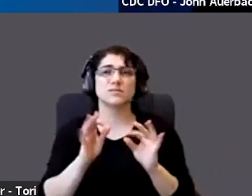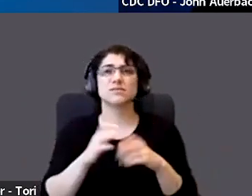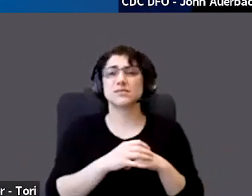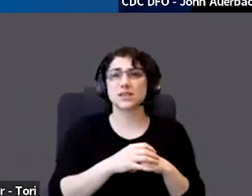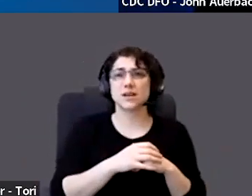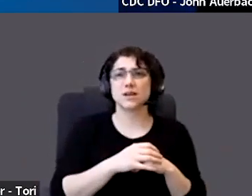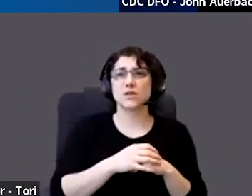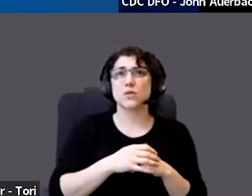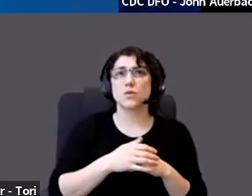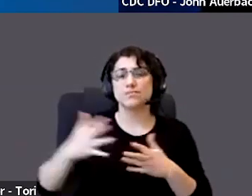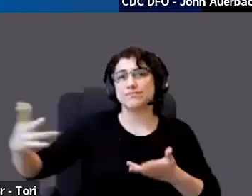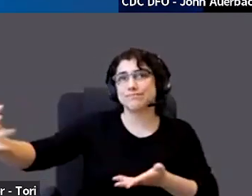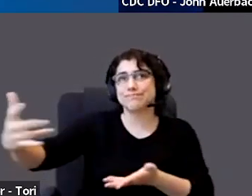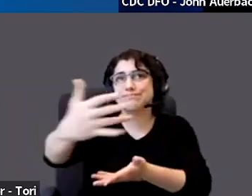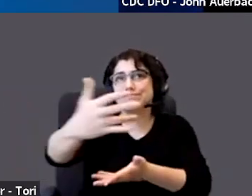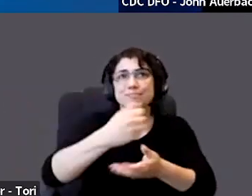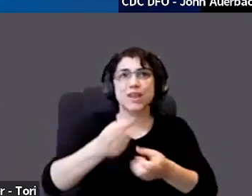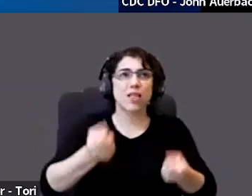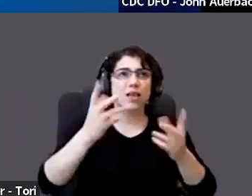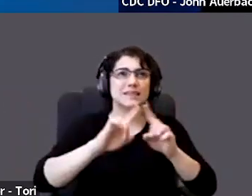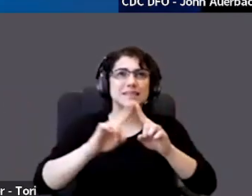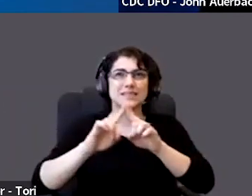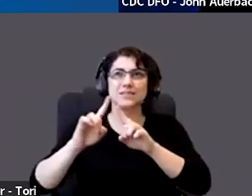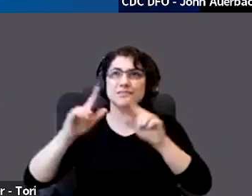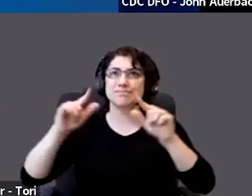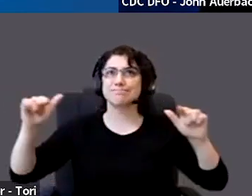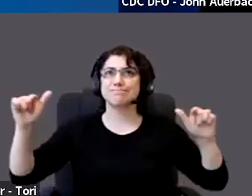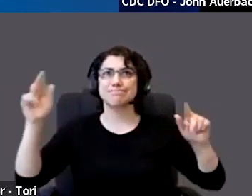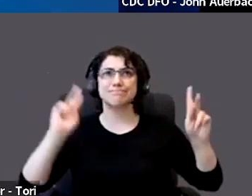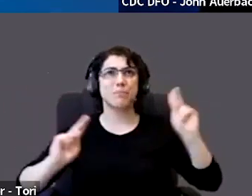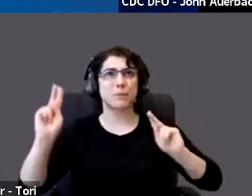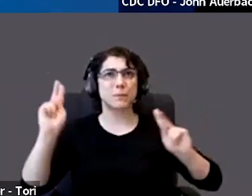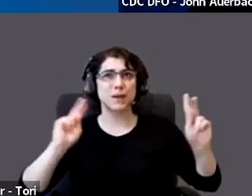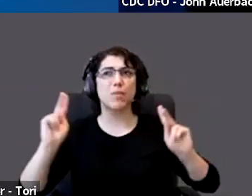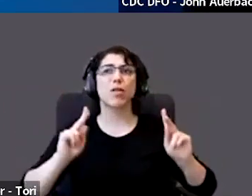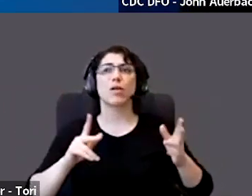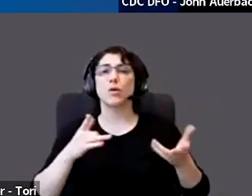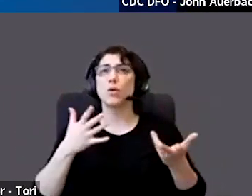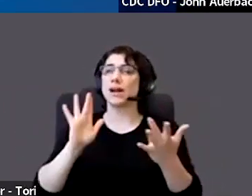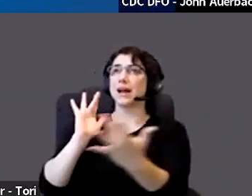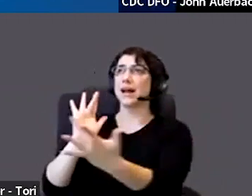of people who we might reach out to actively because it is a very quick turnaround time for --